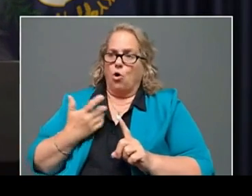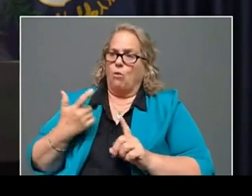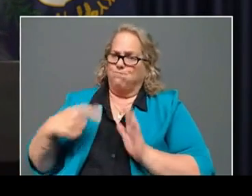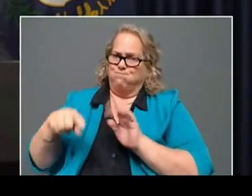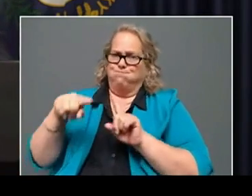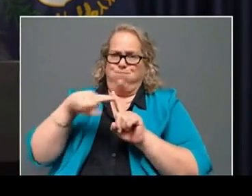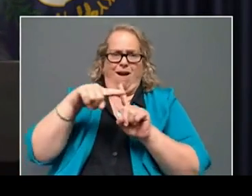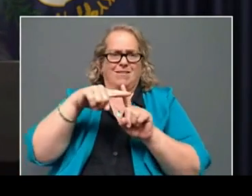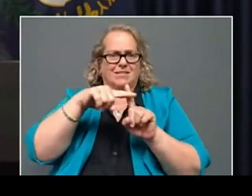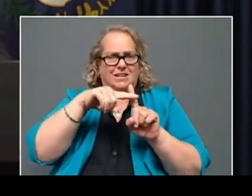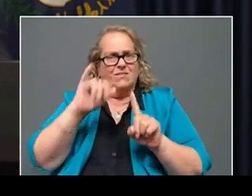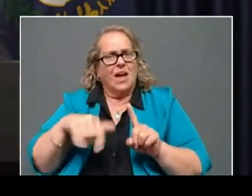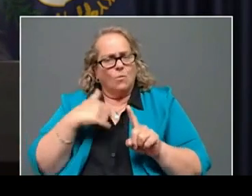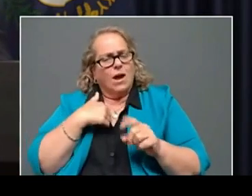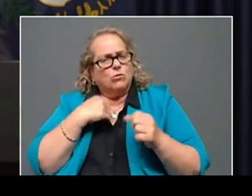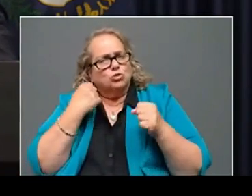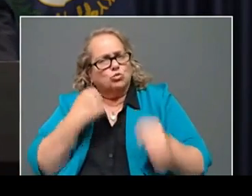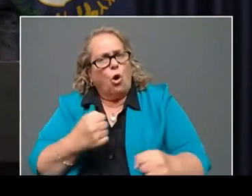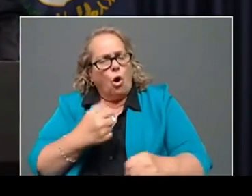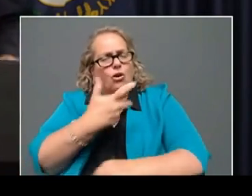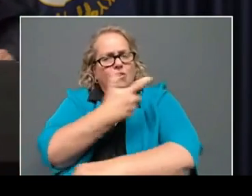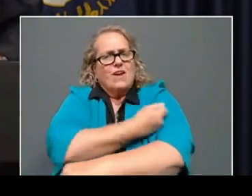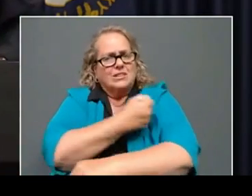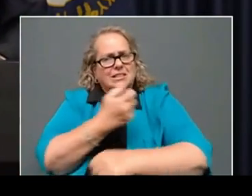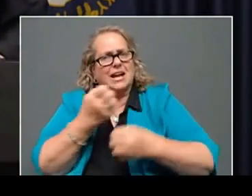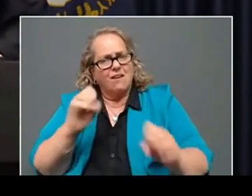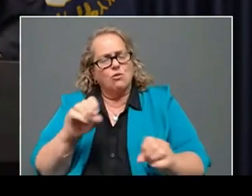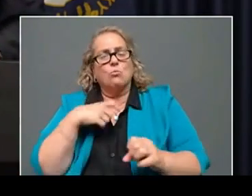And we're going to talk today about the reasons we have to do more James. Let's